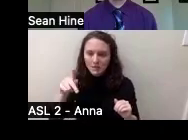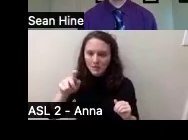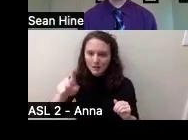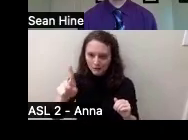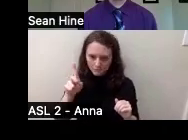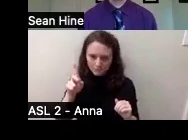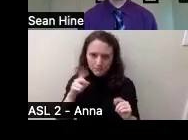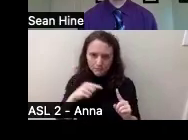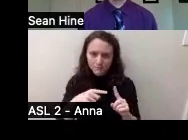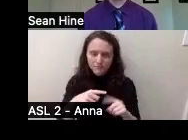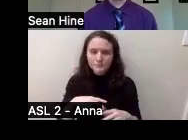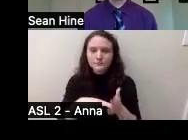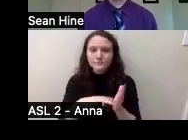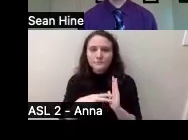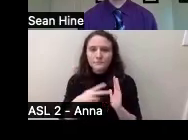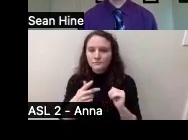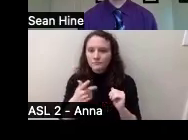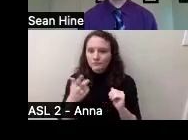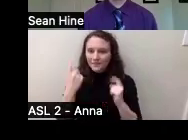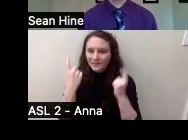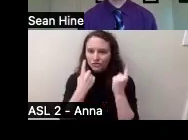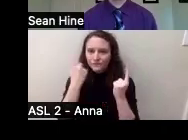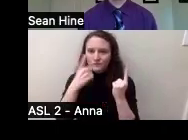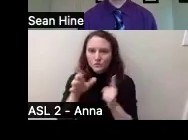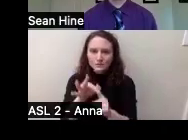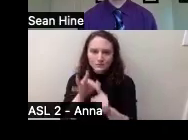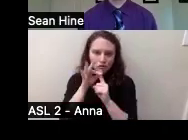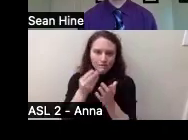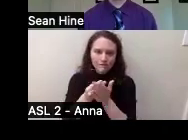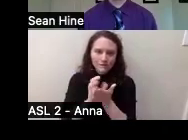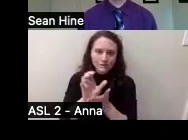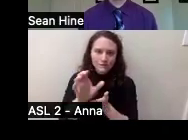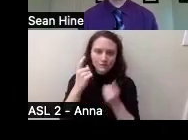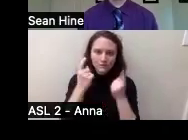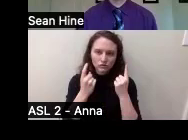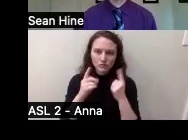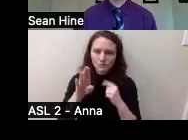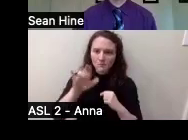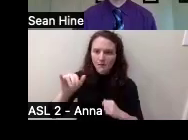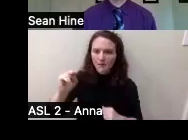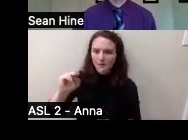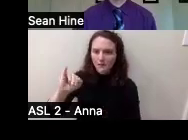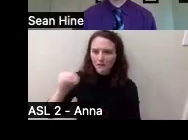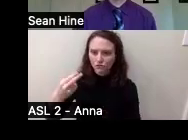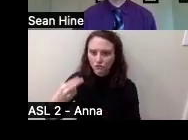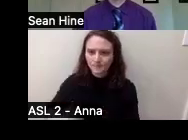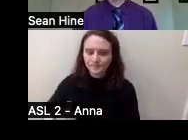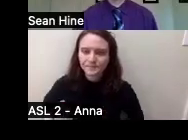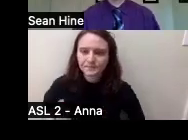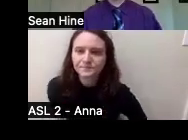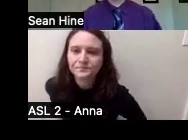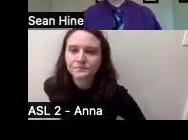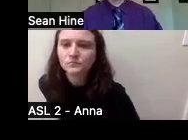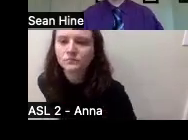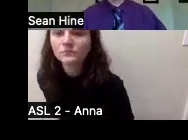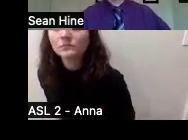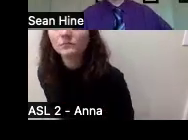which means it would be considered for special funding consideration by the NIH. Quick note, though. Sometimes the updates don't work perfectly,